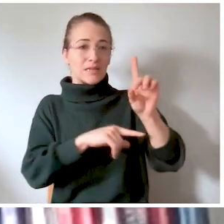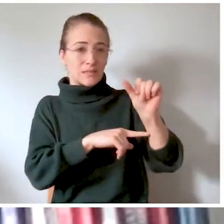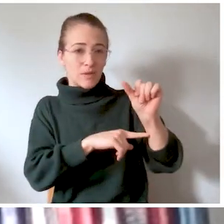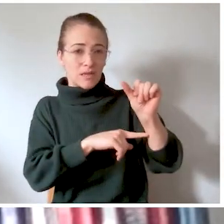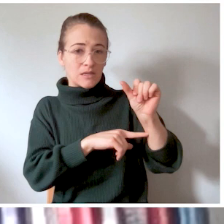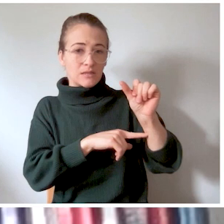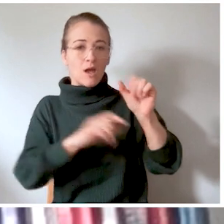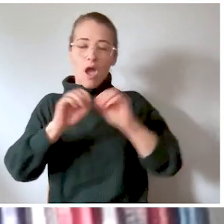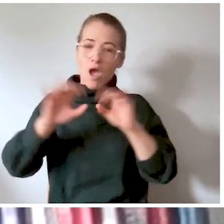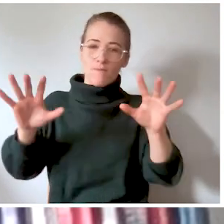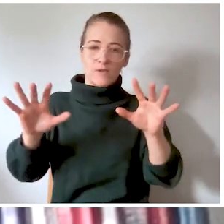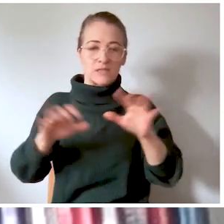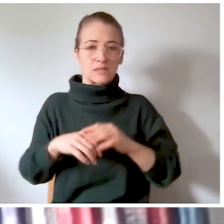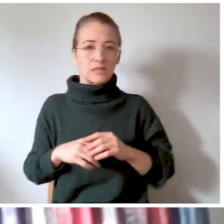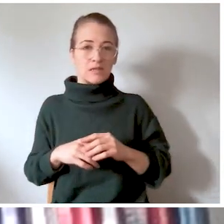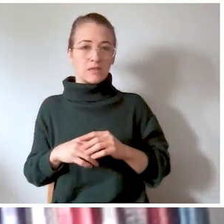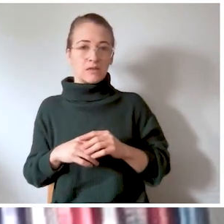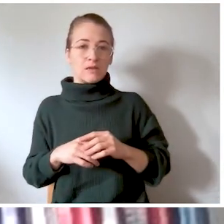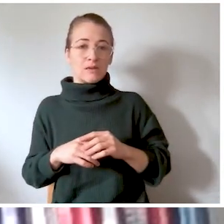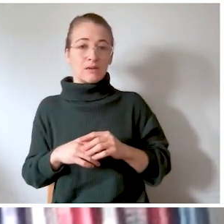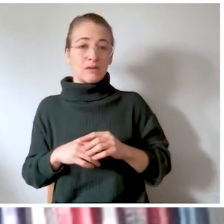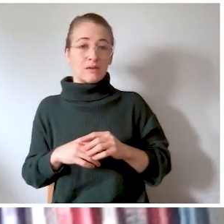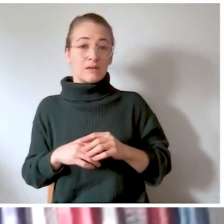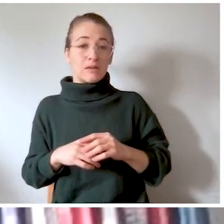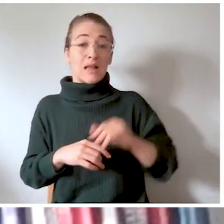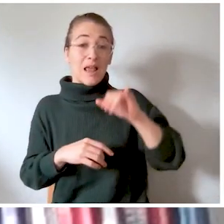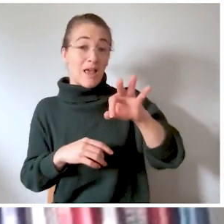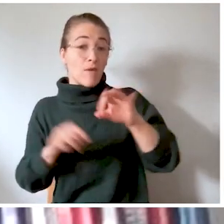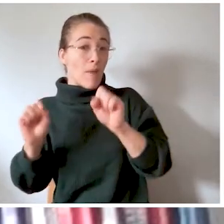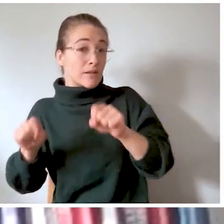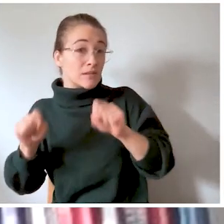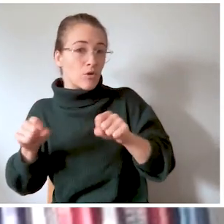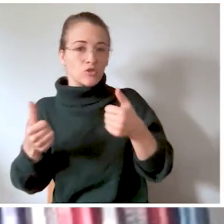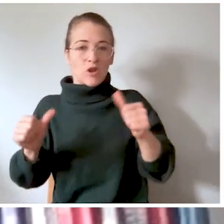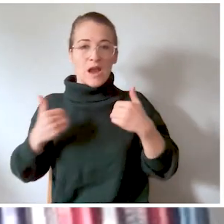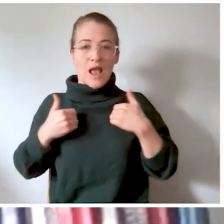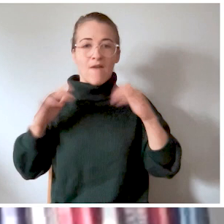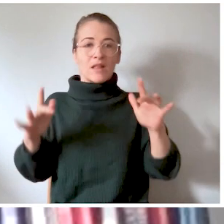obviously, whether this is possible, but try to have a lightweight manual wheelchair